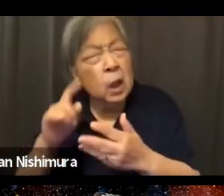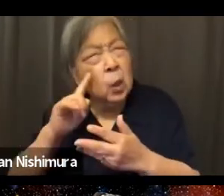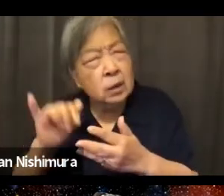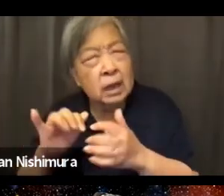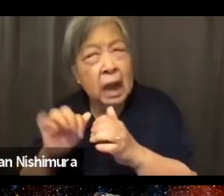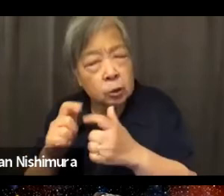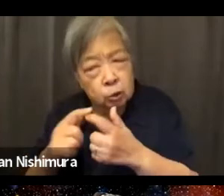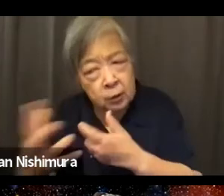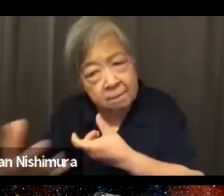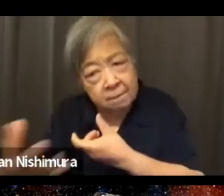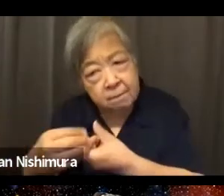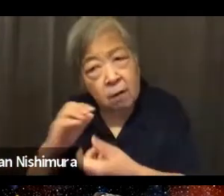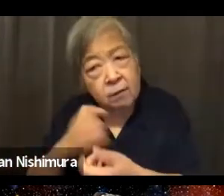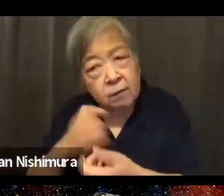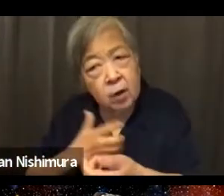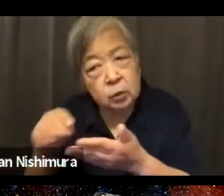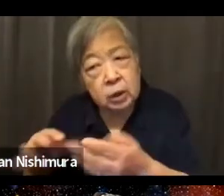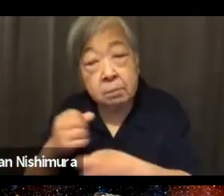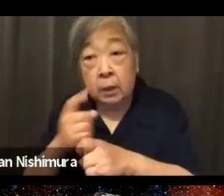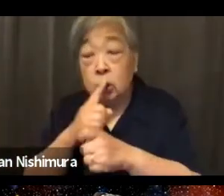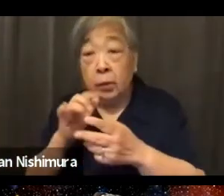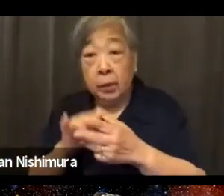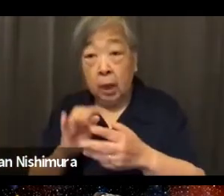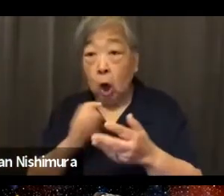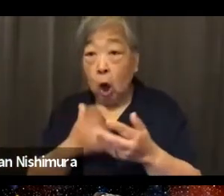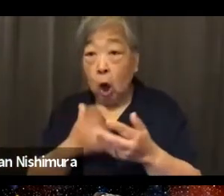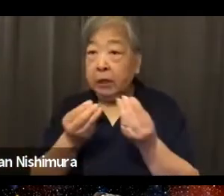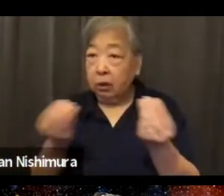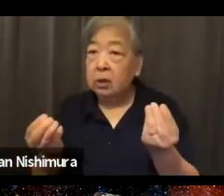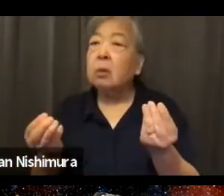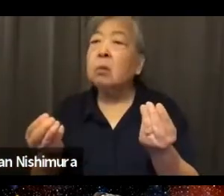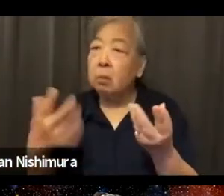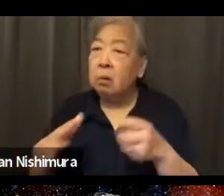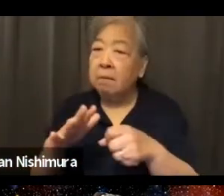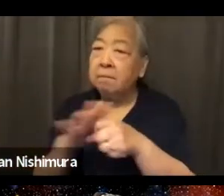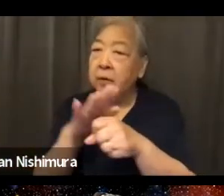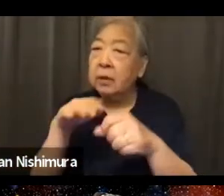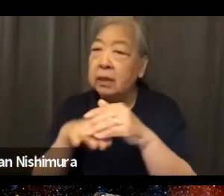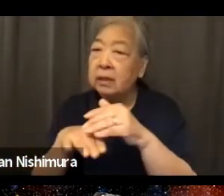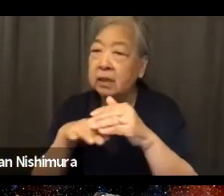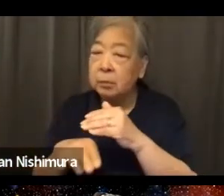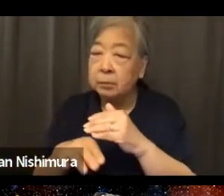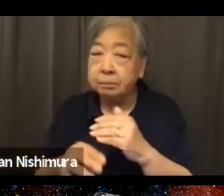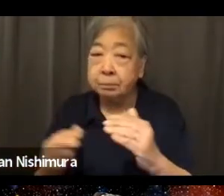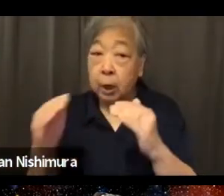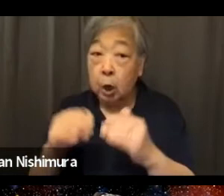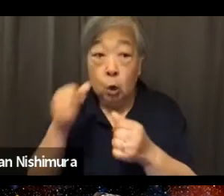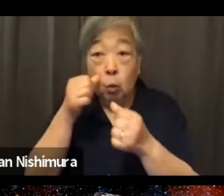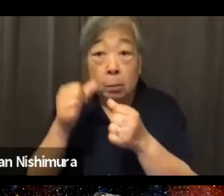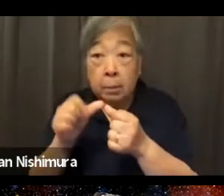sure that the materials are really as accessible as possible. And then remembering to use alt text.